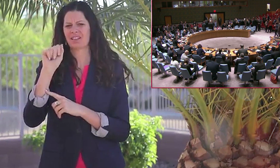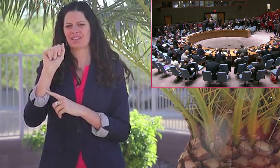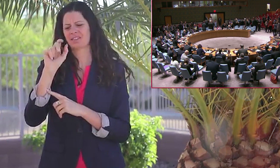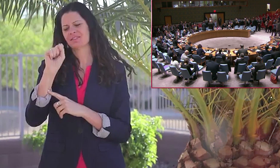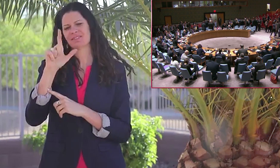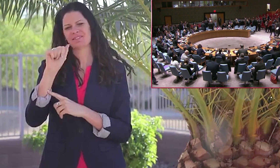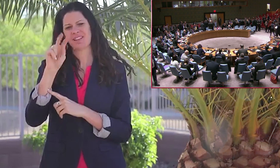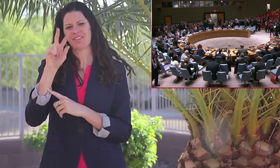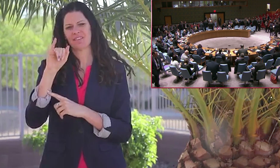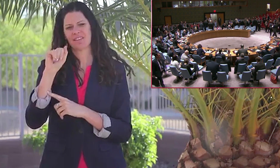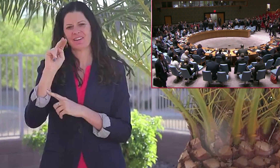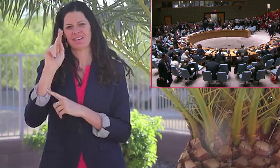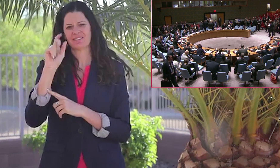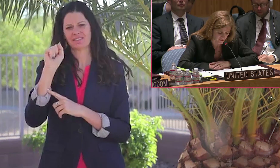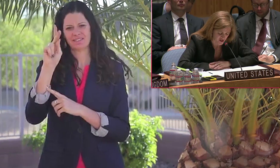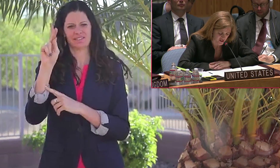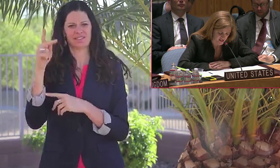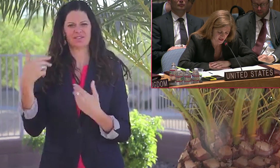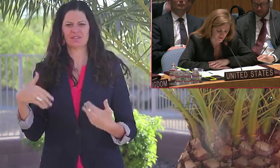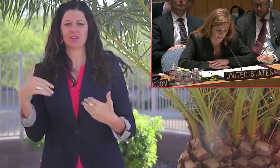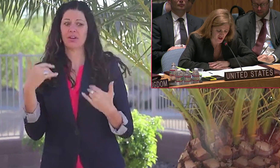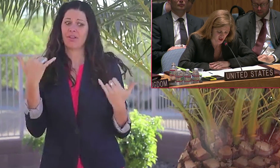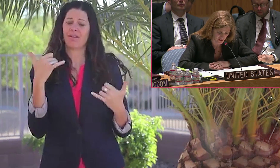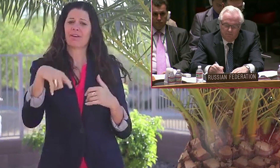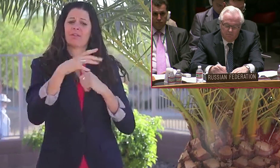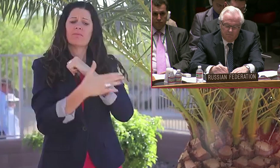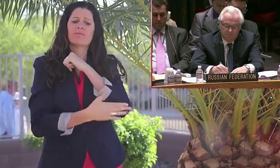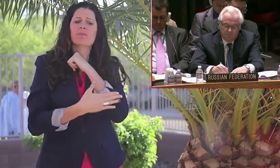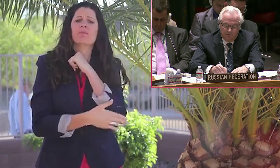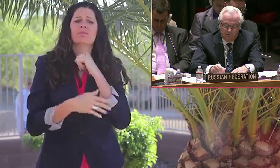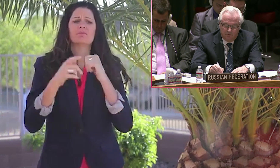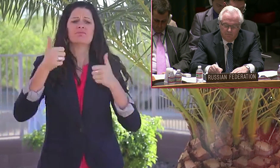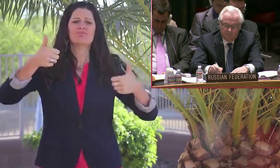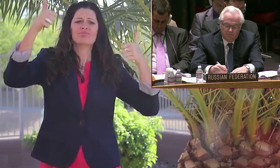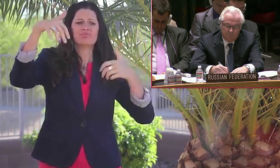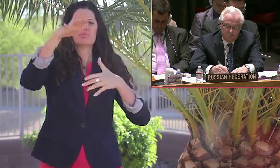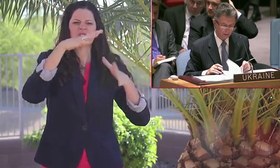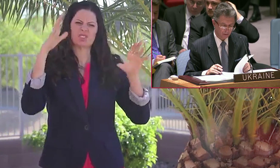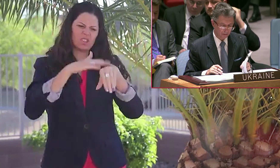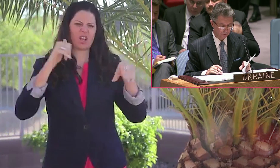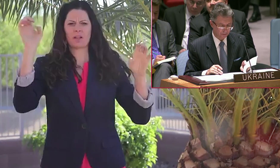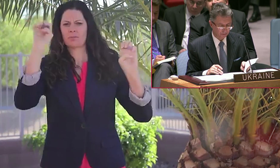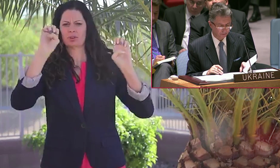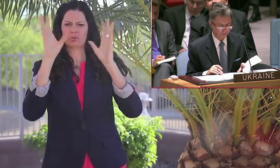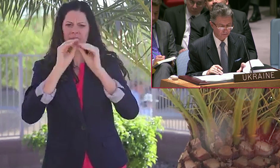TO HOLD POWER OVER MUCH OF EASTERN EUROPE AND IS IN CONTROL OF SLAVIANSK. FOREIGN DIPLOMATS